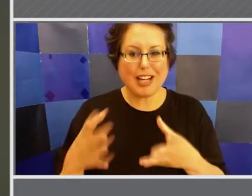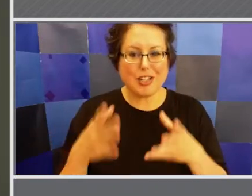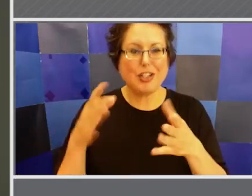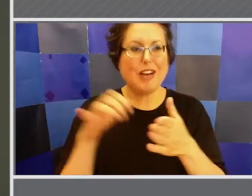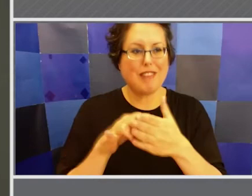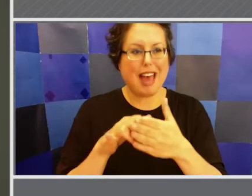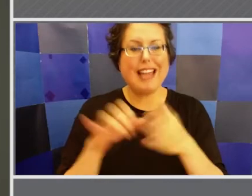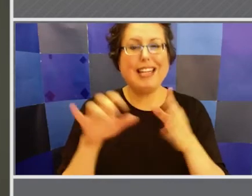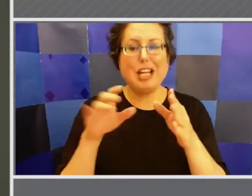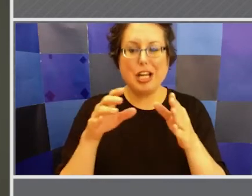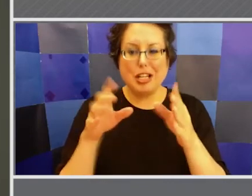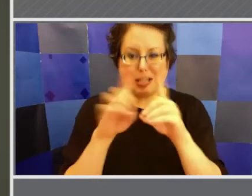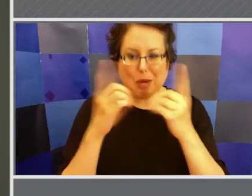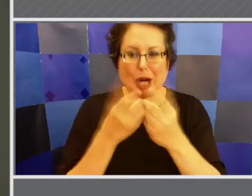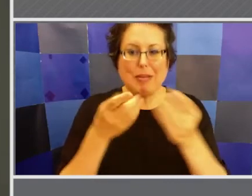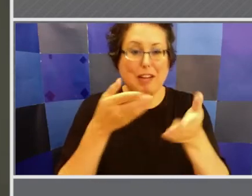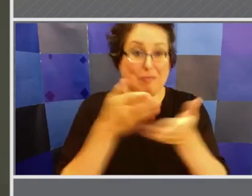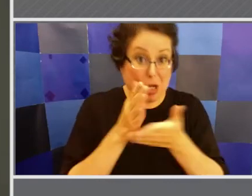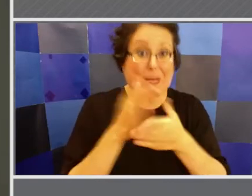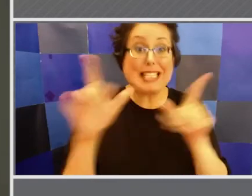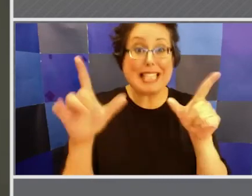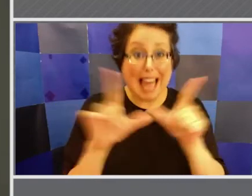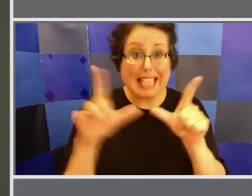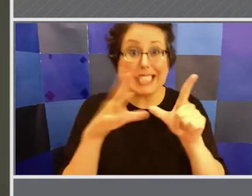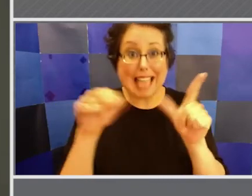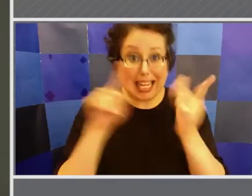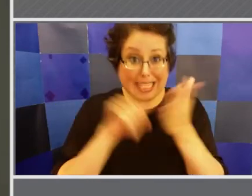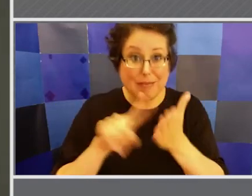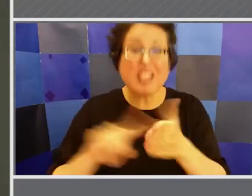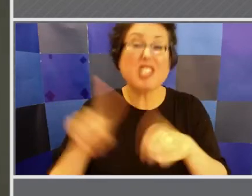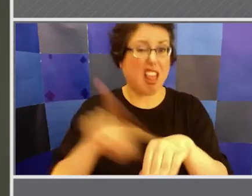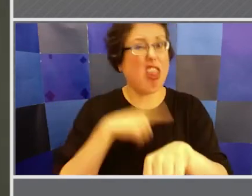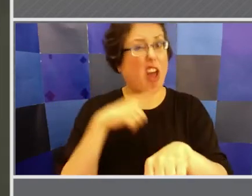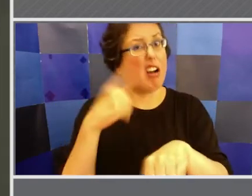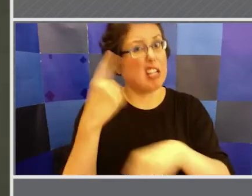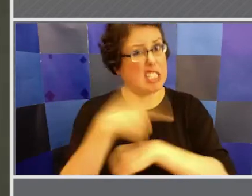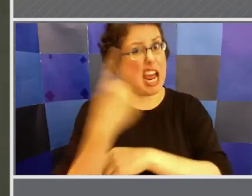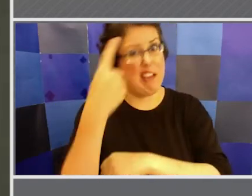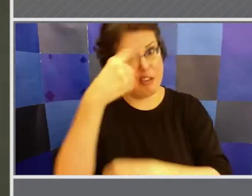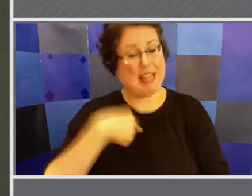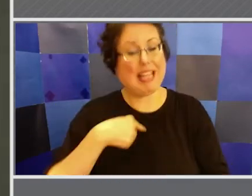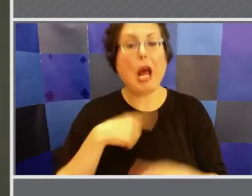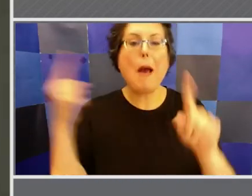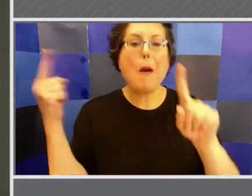can see it's been a long day at The mission of Pillai is to ensure that the